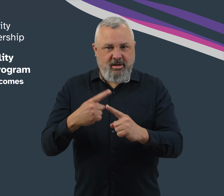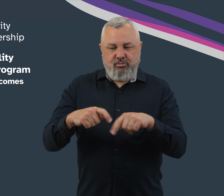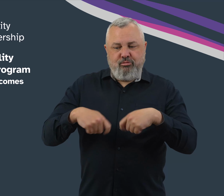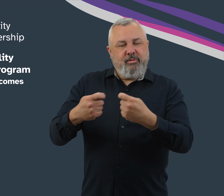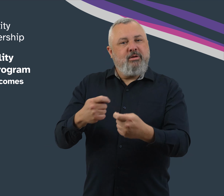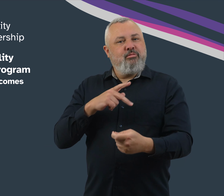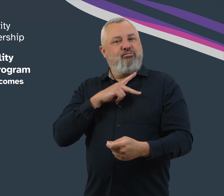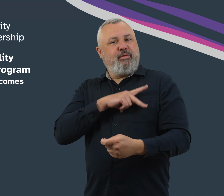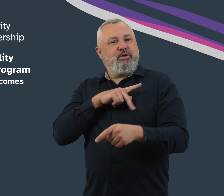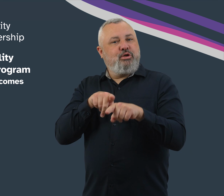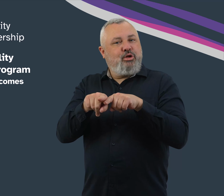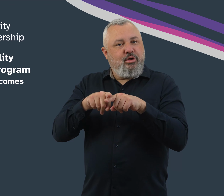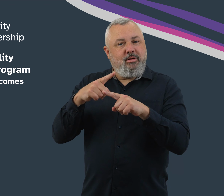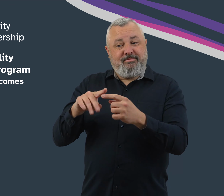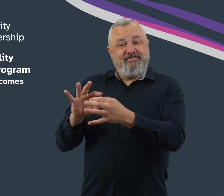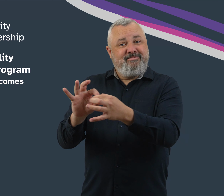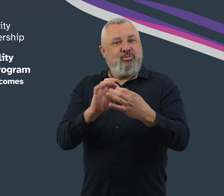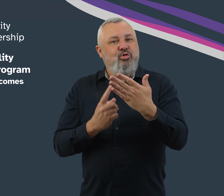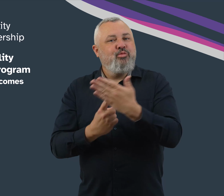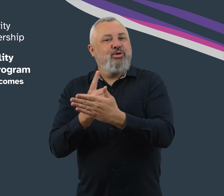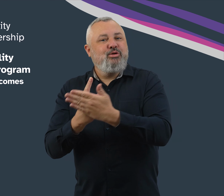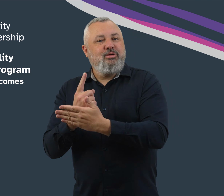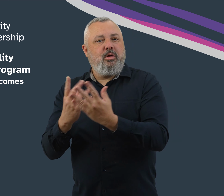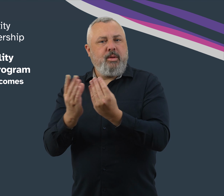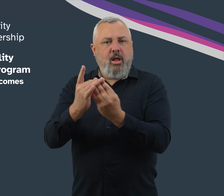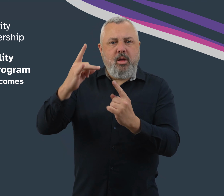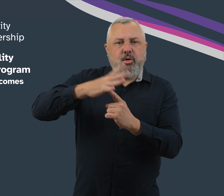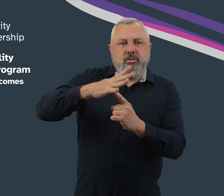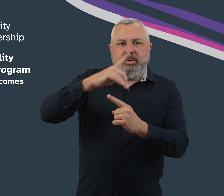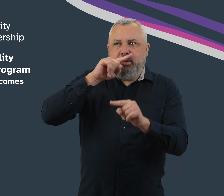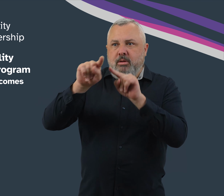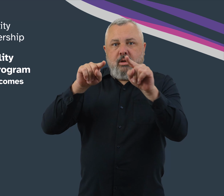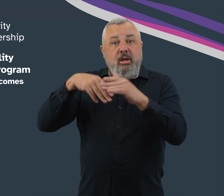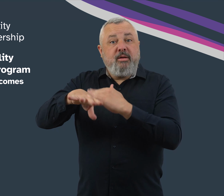provide professional learning opportunities and connections with other key people in